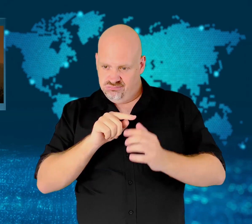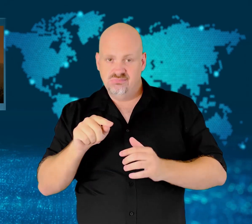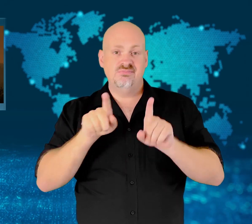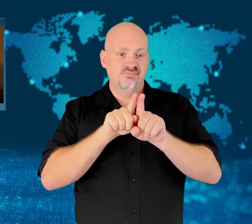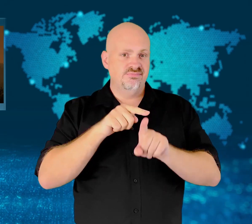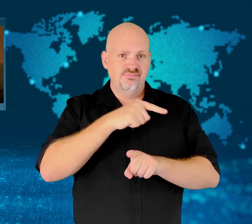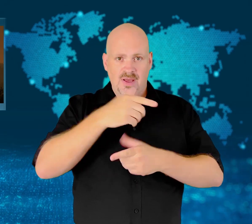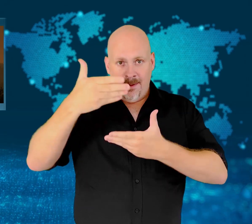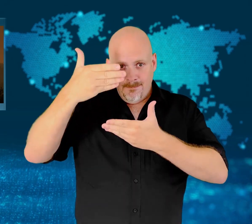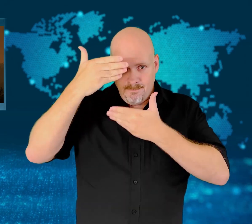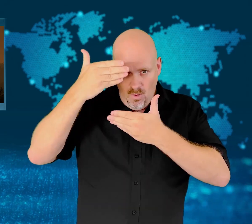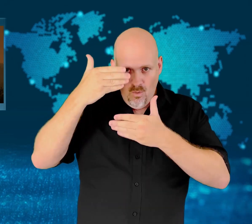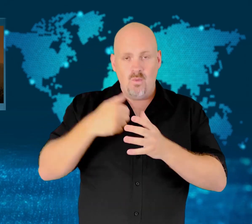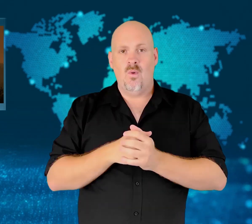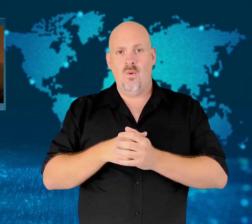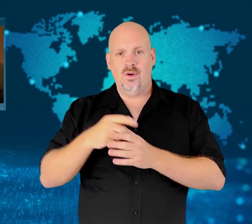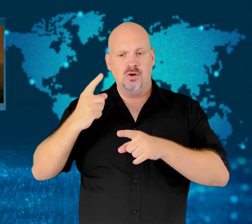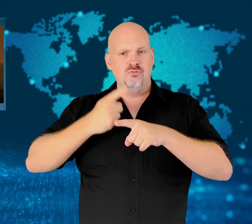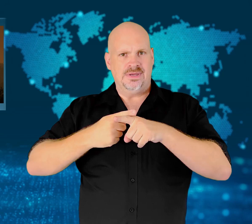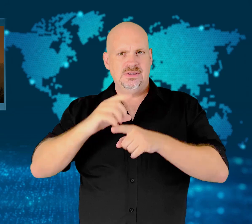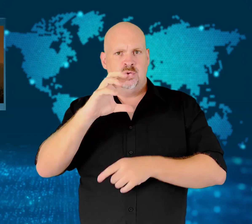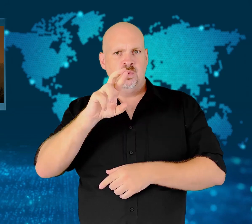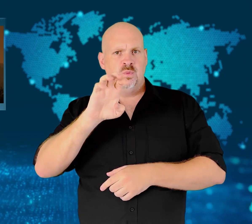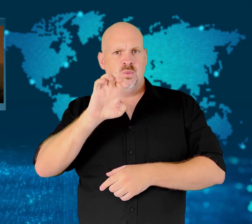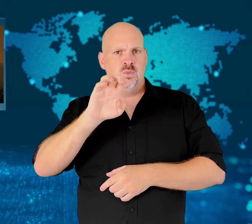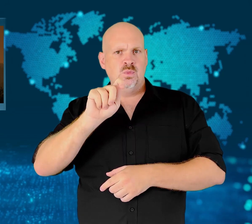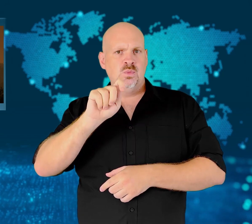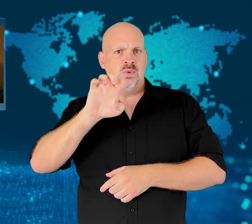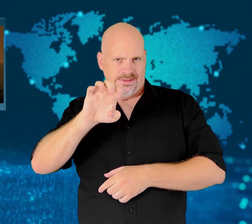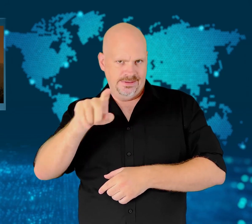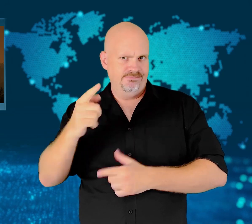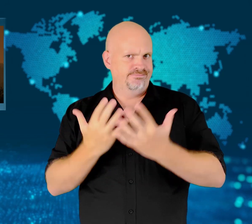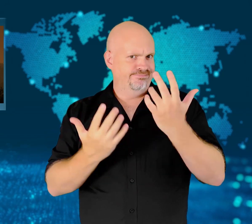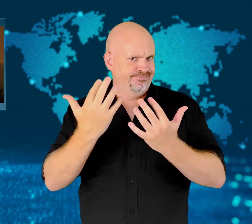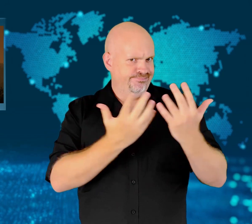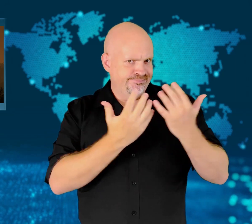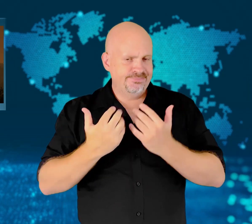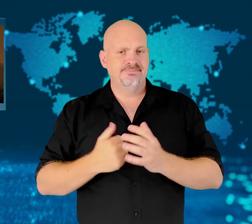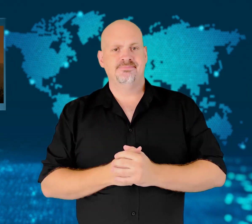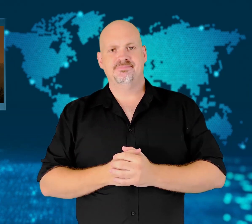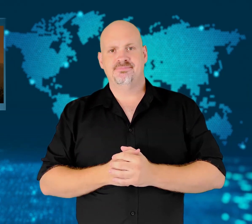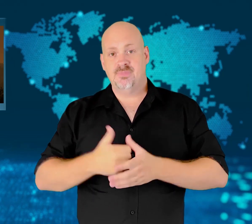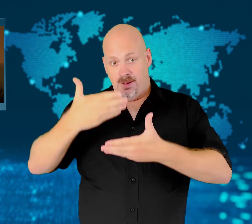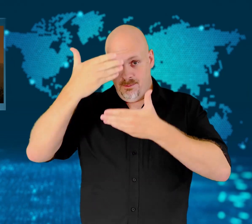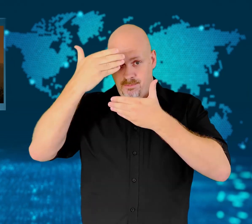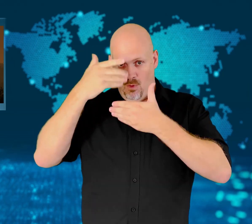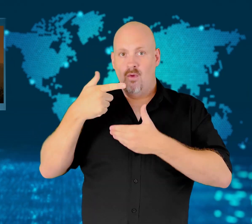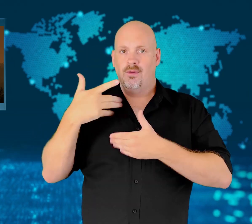Crete continues to battle fires, and some areas in Turkey